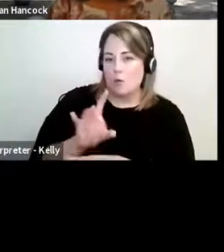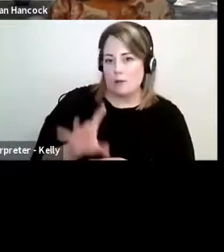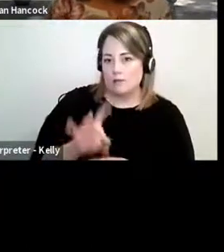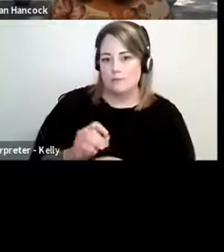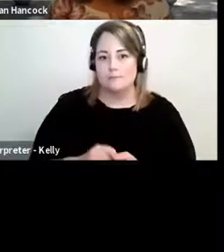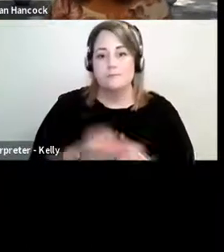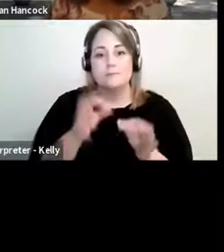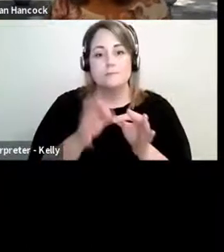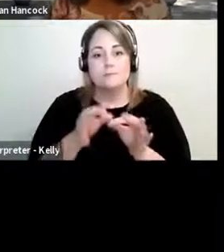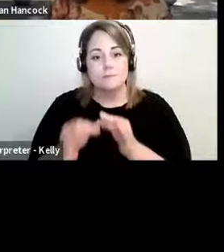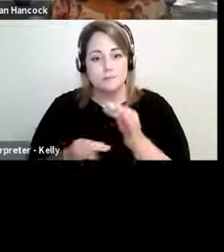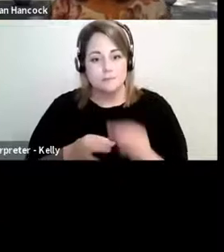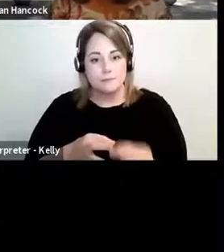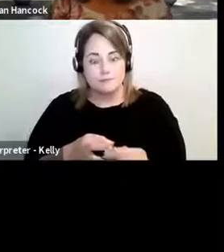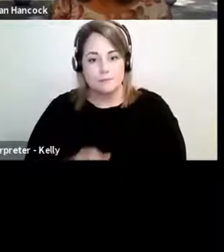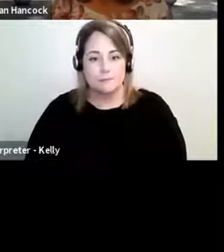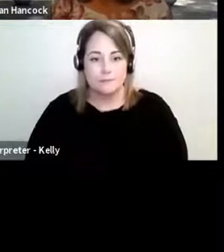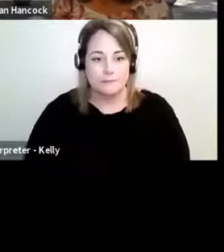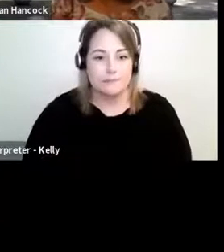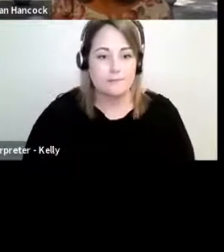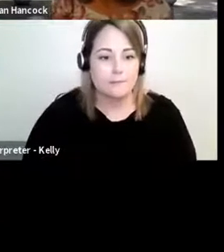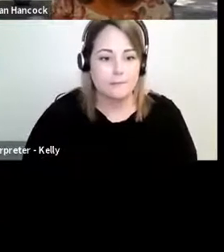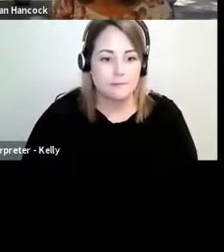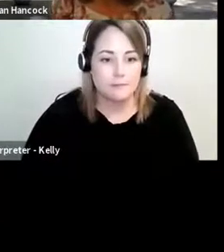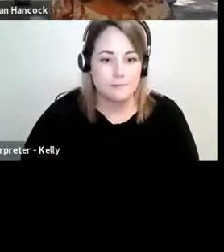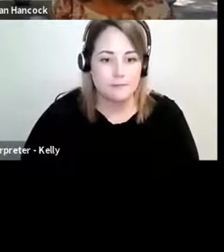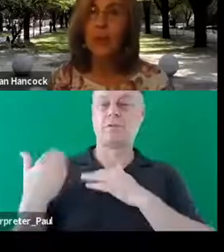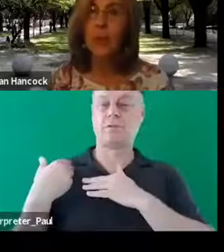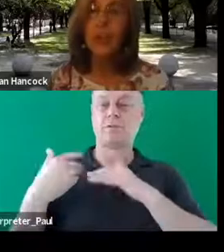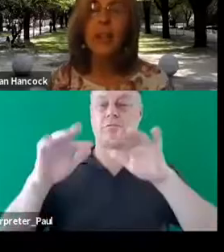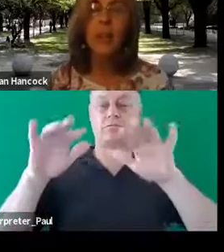The PA is required to complete an electronic journal/template each fortnight,